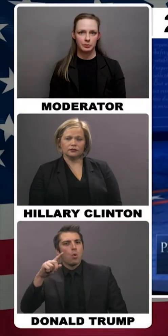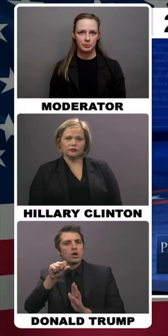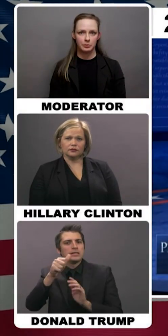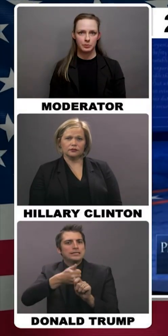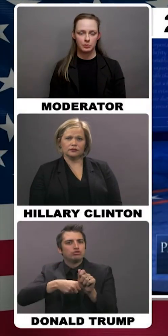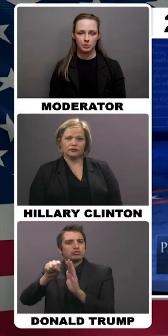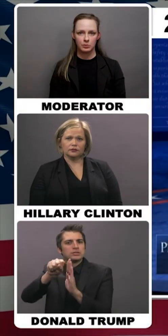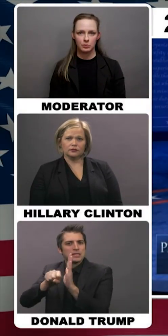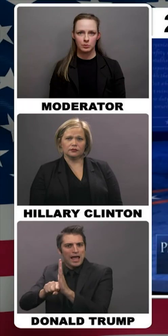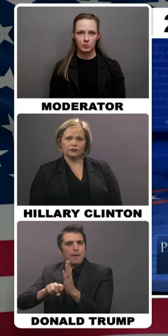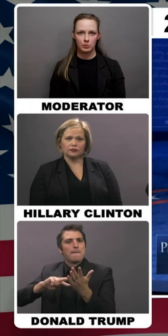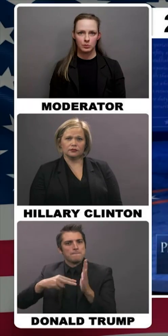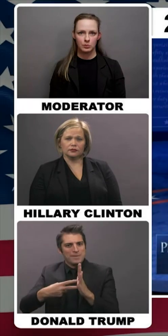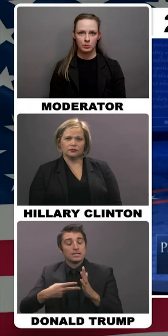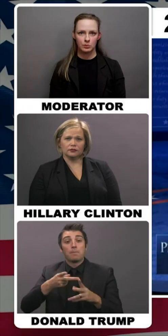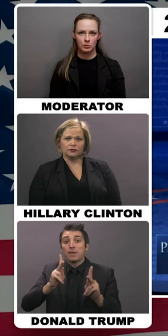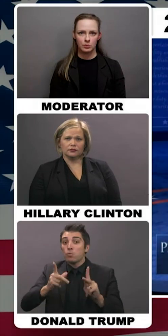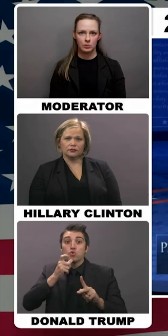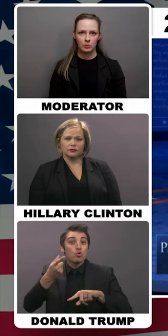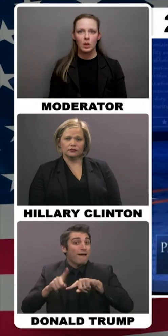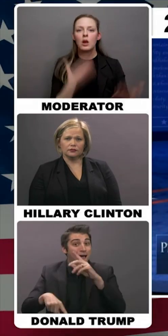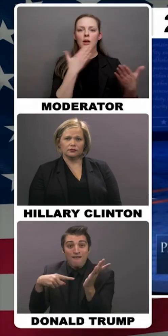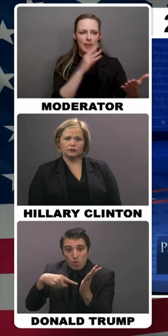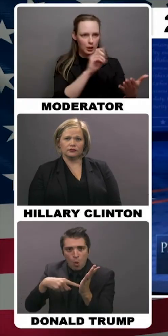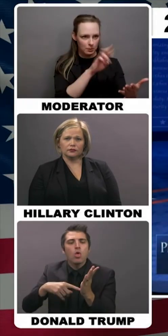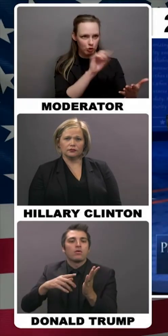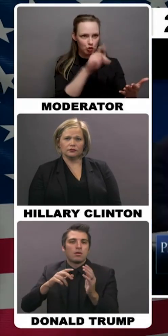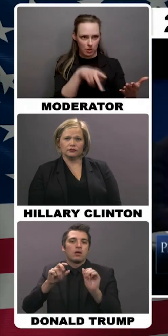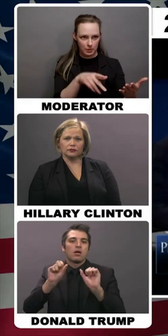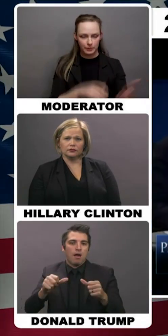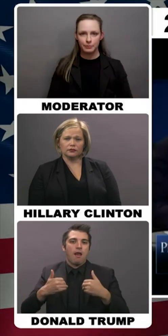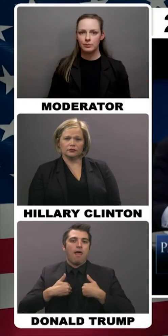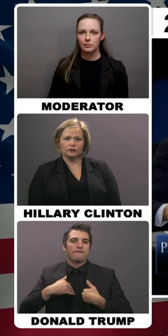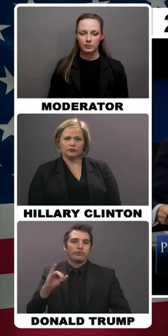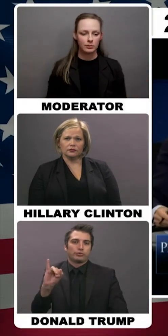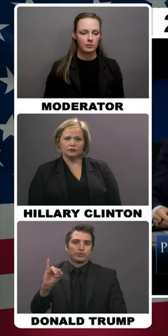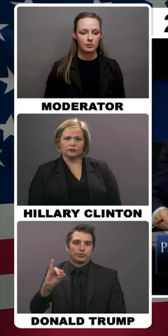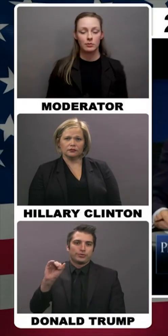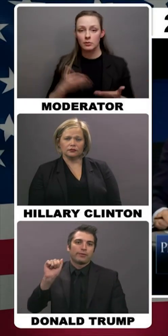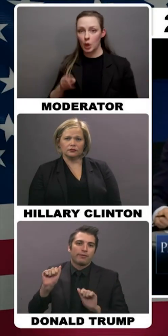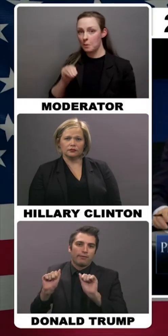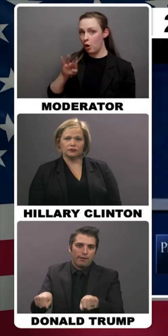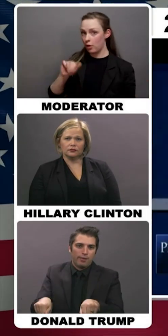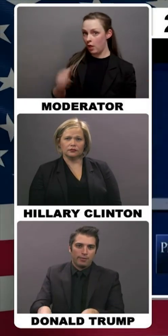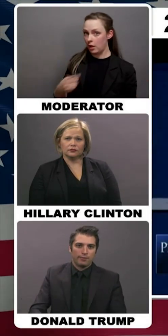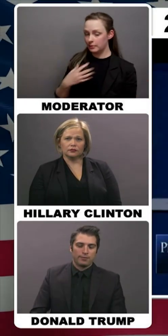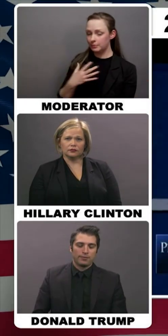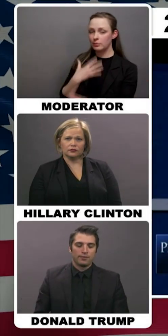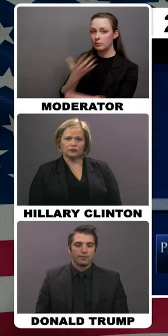funds to take care of themselves. Thank you Mr. Trump. We now go to Goba Hamid with a question for both candidates.